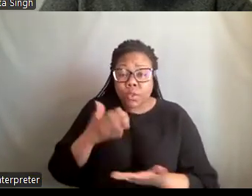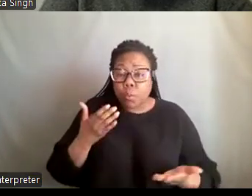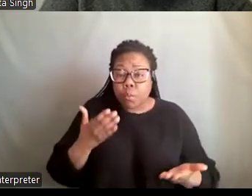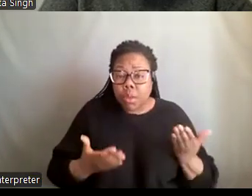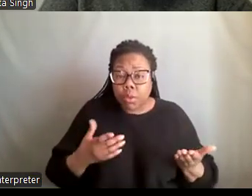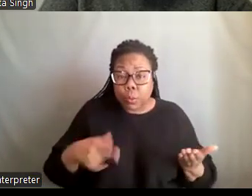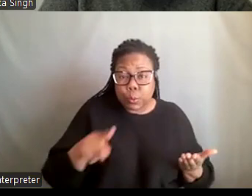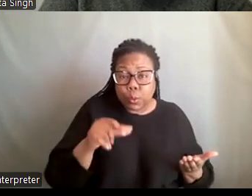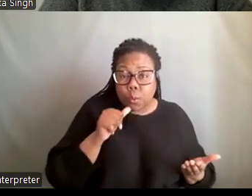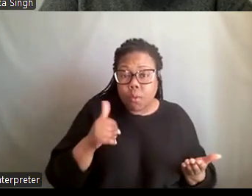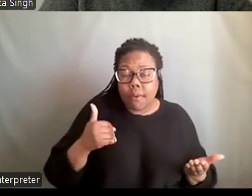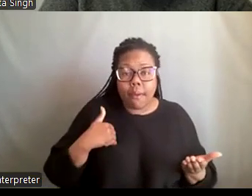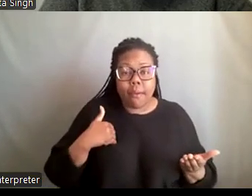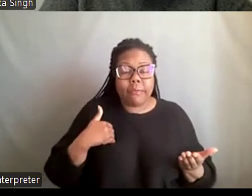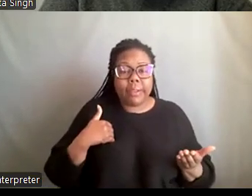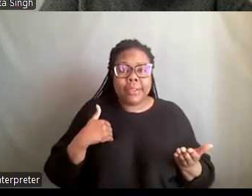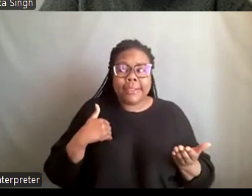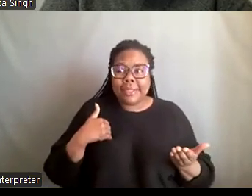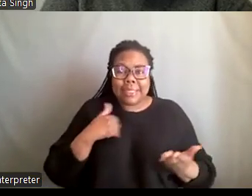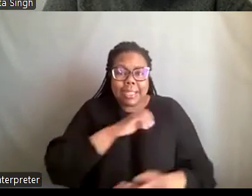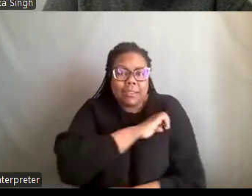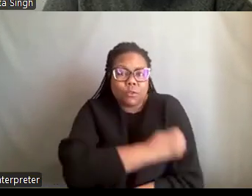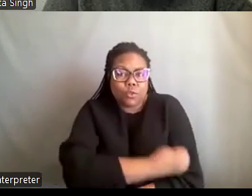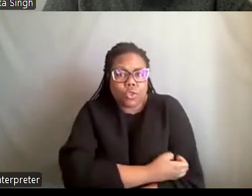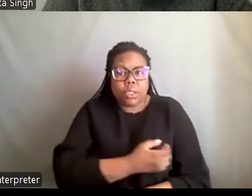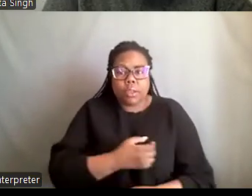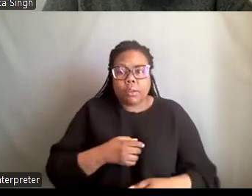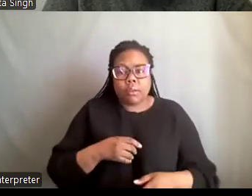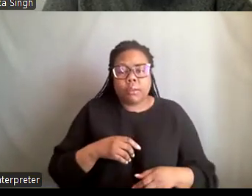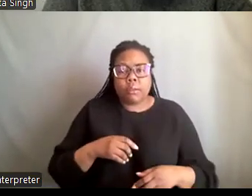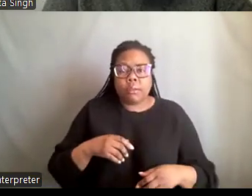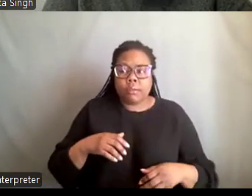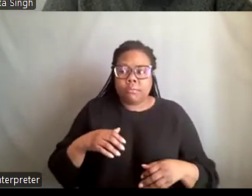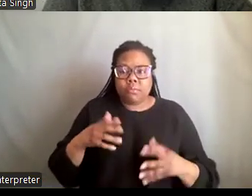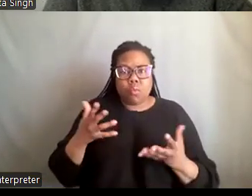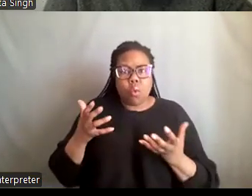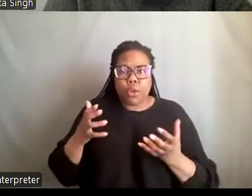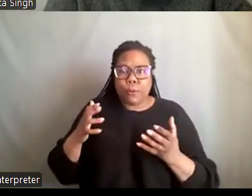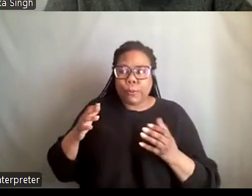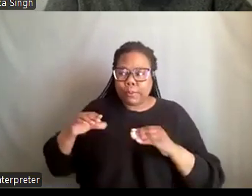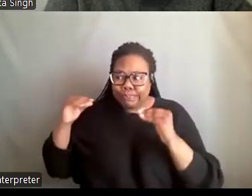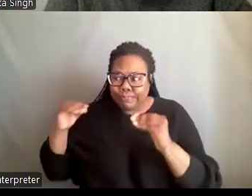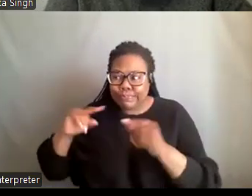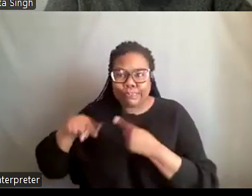So while you may not have the bandwidth, the desire